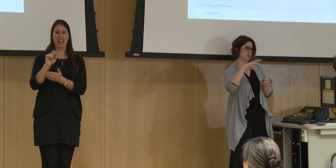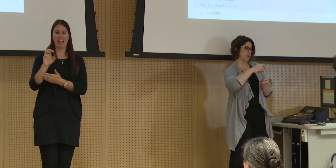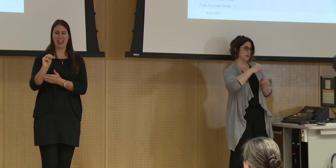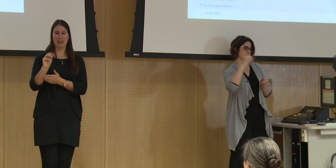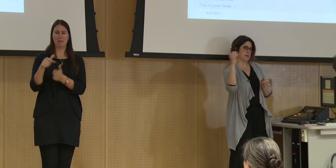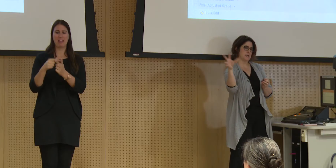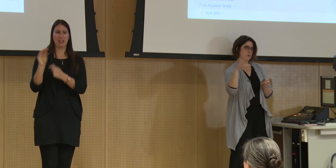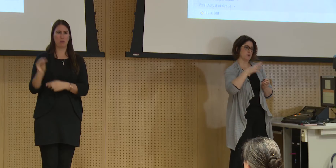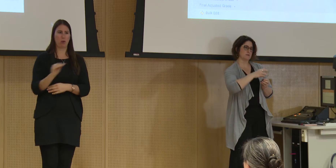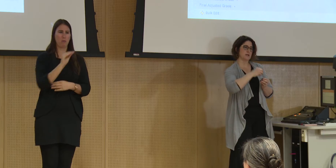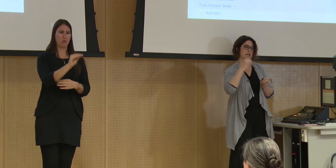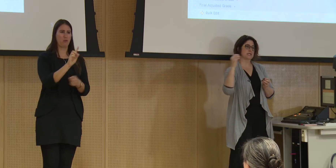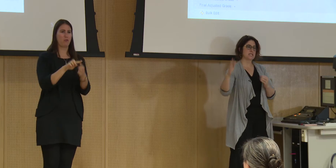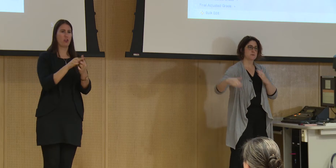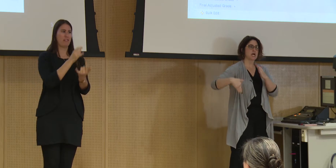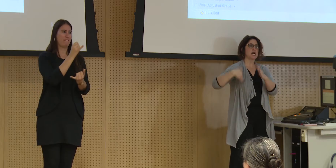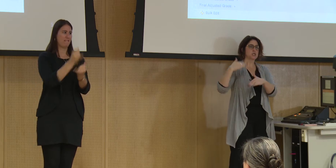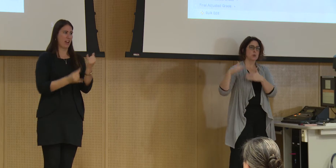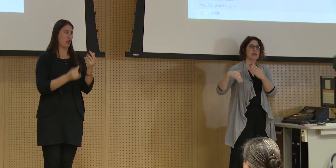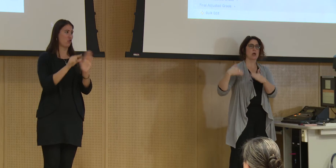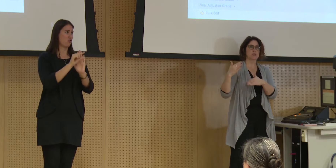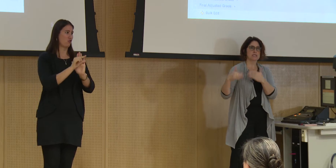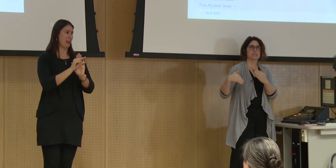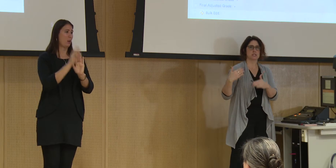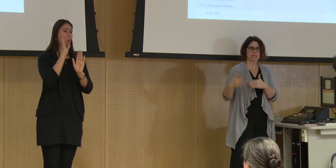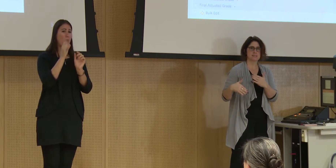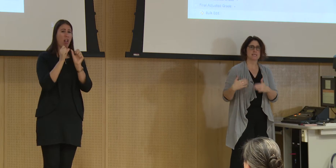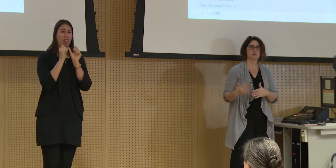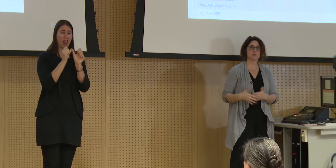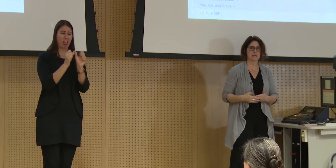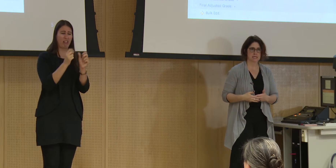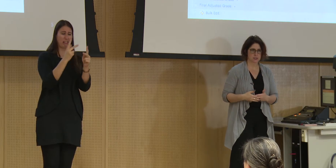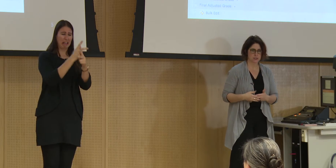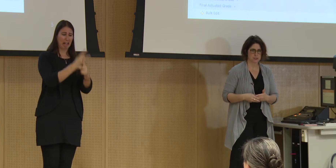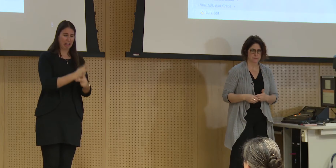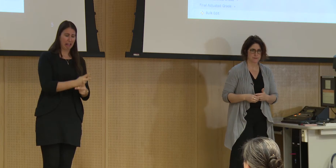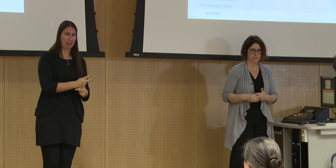And it will kind of keep an ongoing calculation as things are being entered.